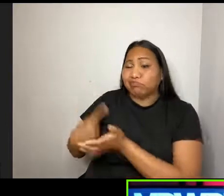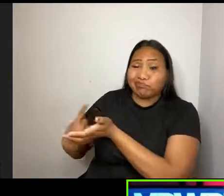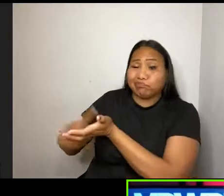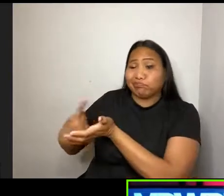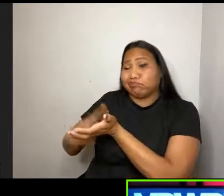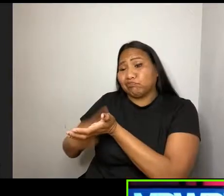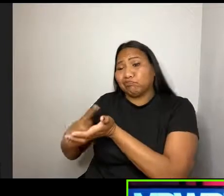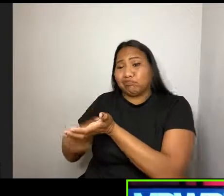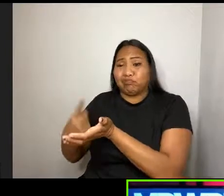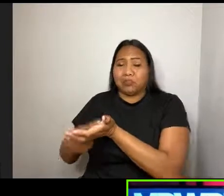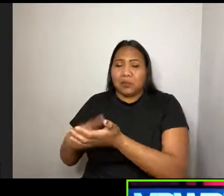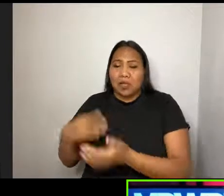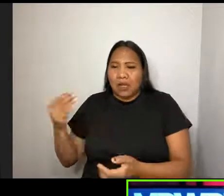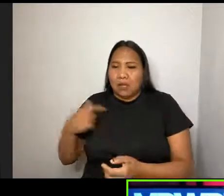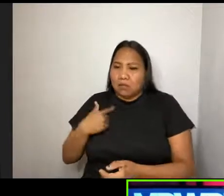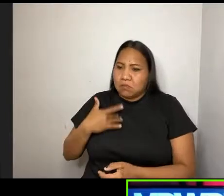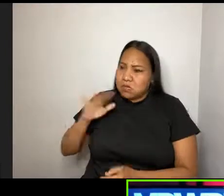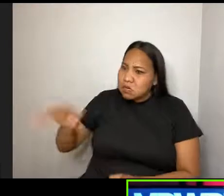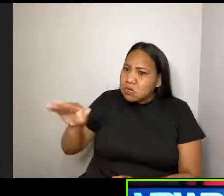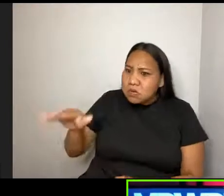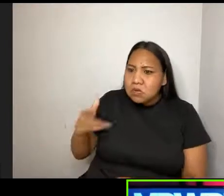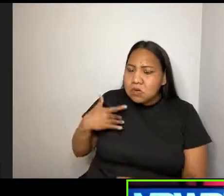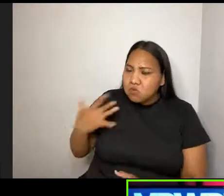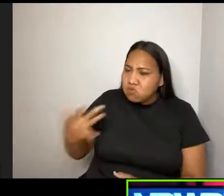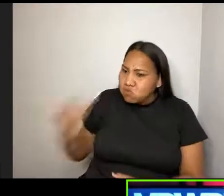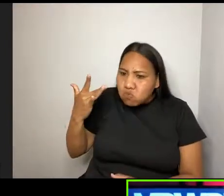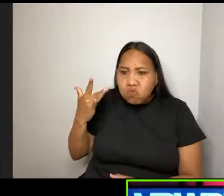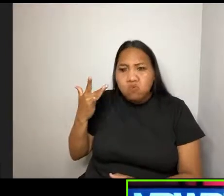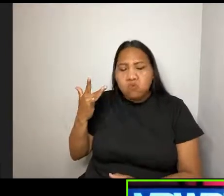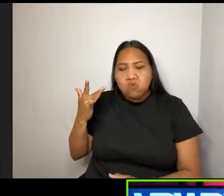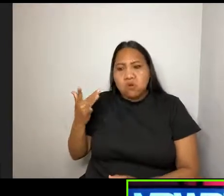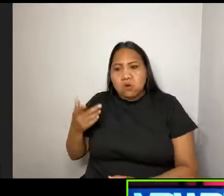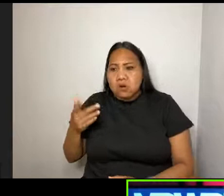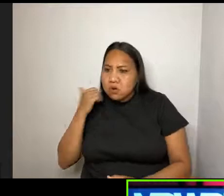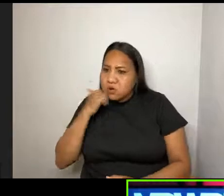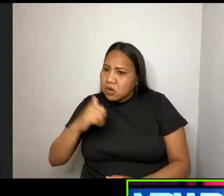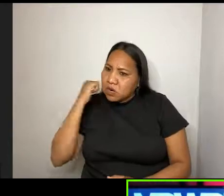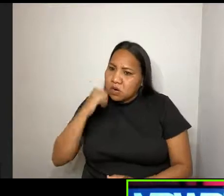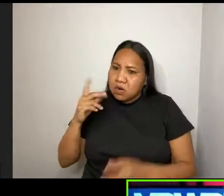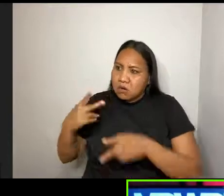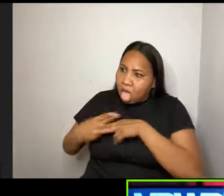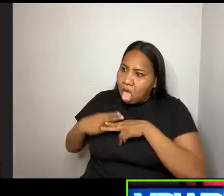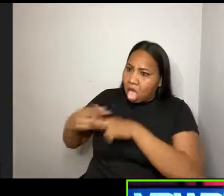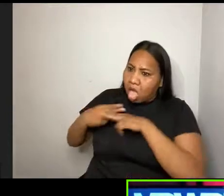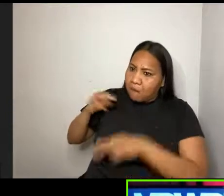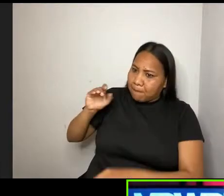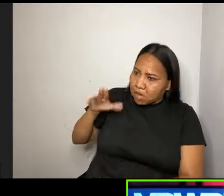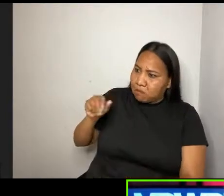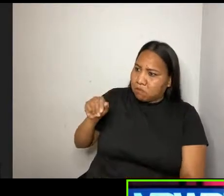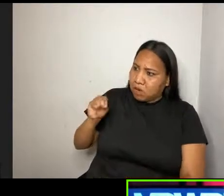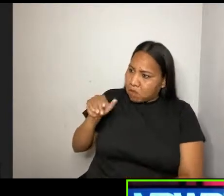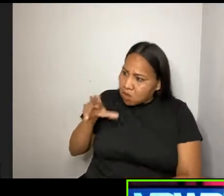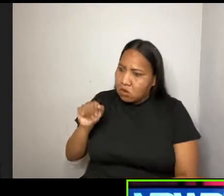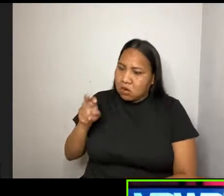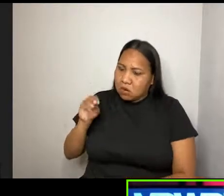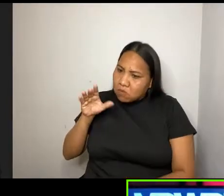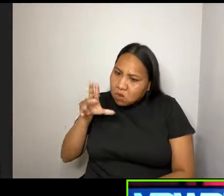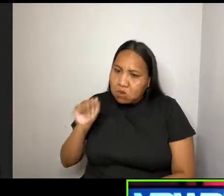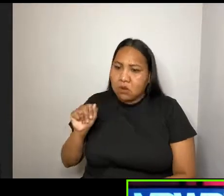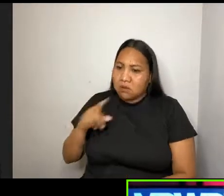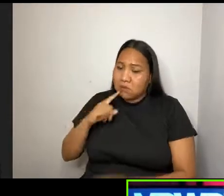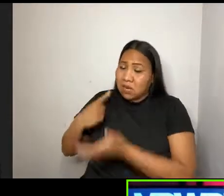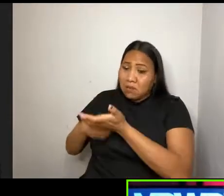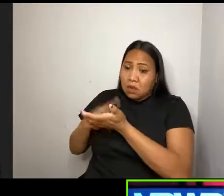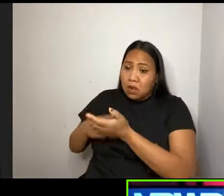is so frustrating. I get so annoyed. Some people I just lash out at them. He said, Two Eagles,